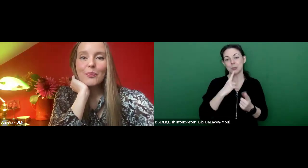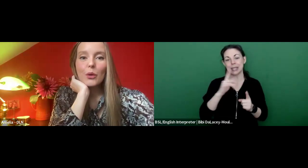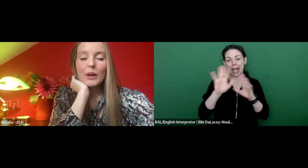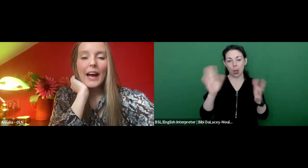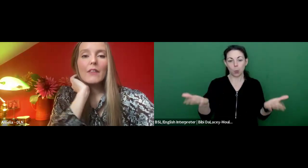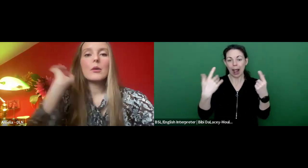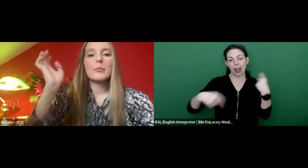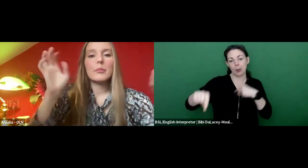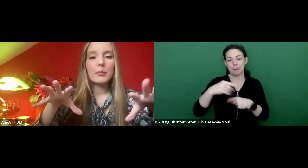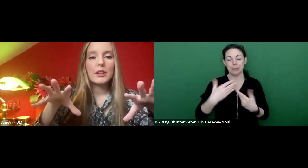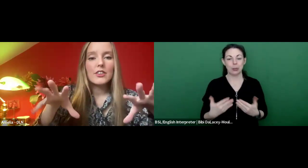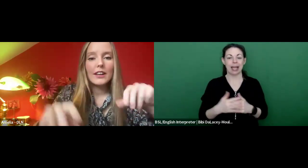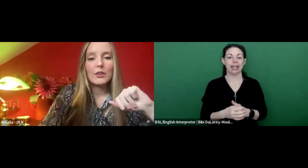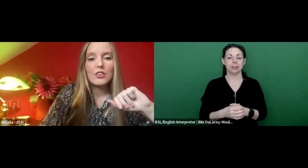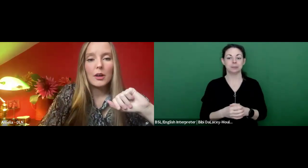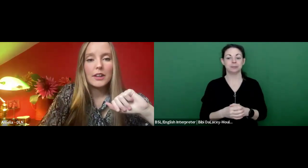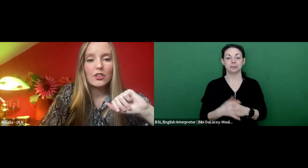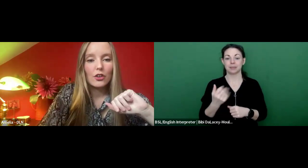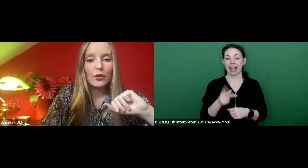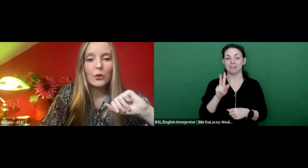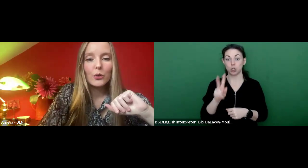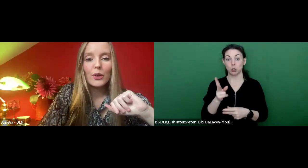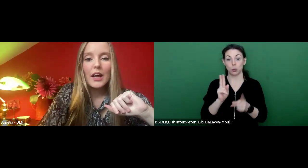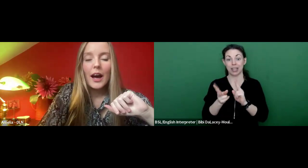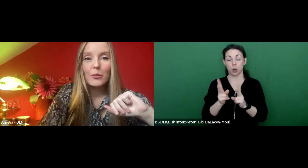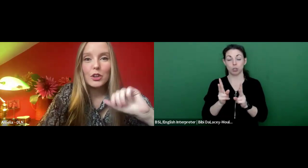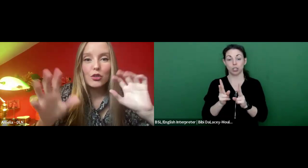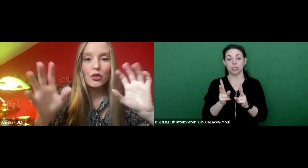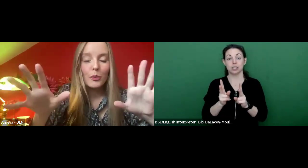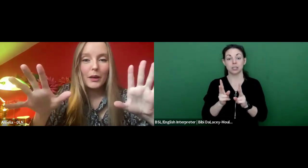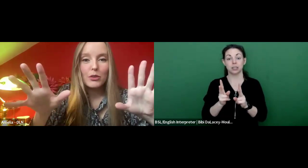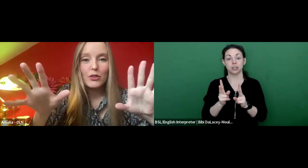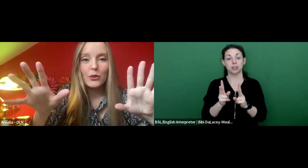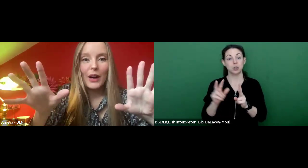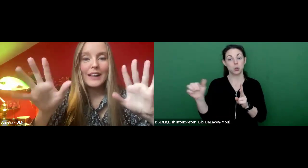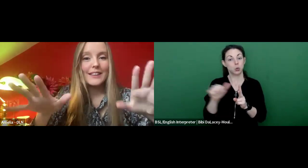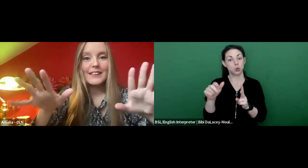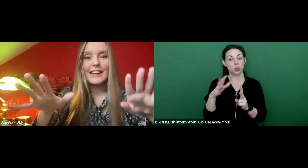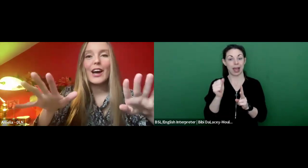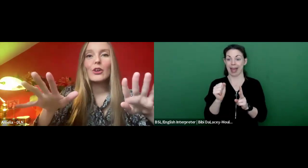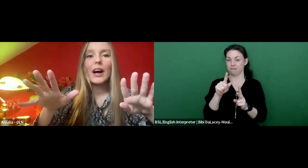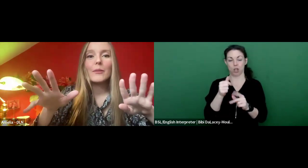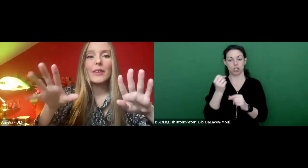We have British Sign Language interpretation on the call which you should be able to access now.